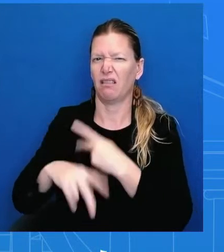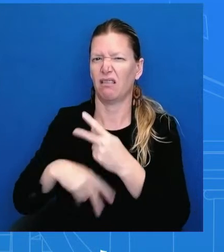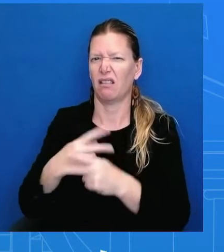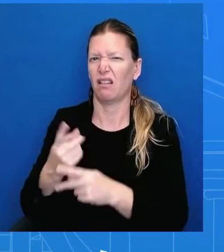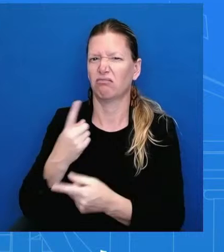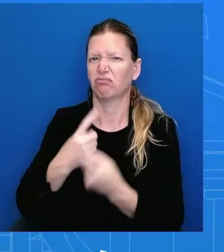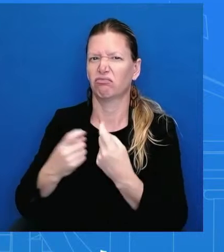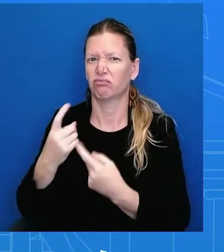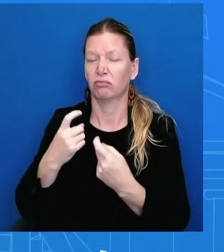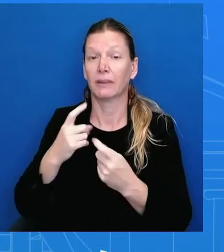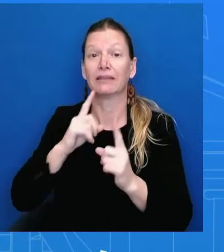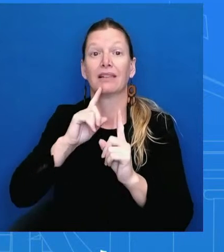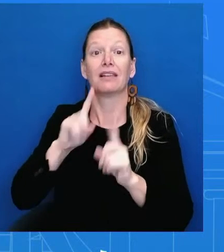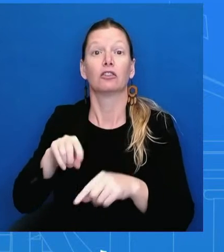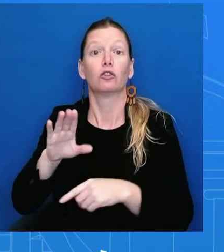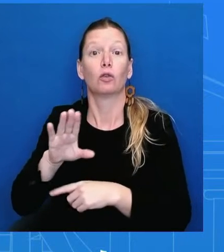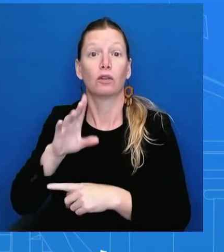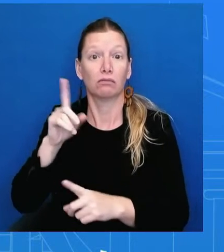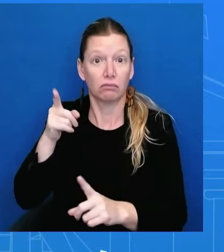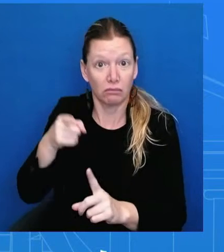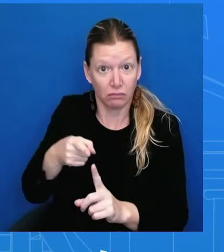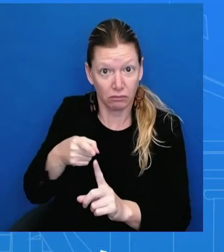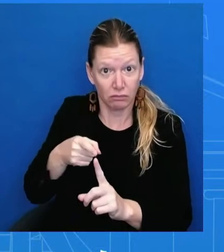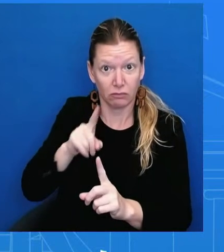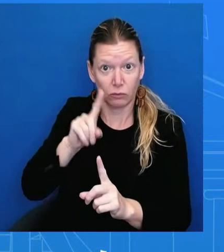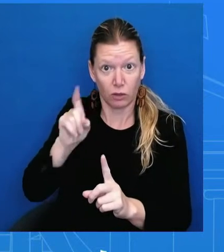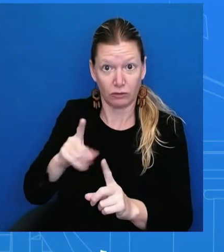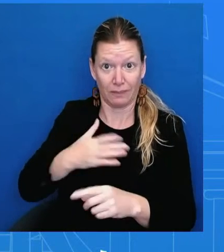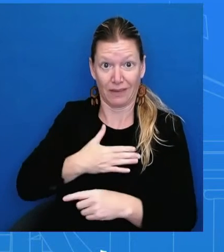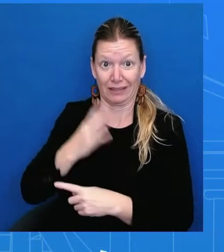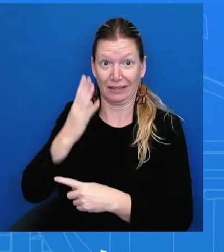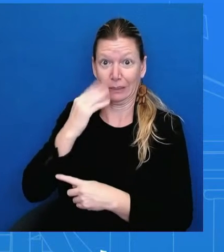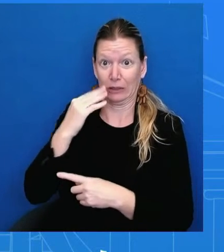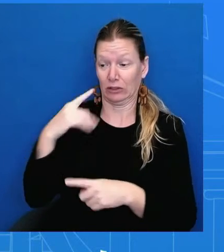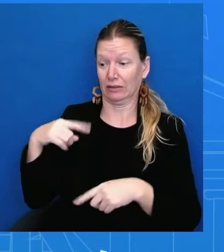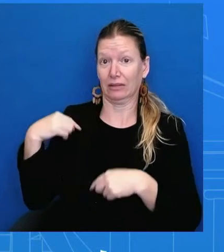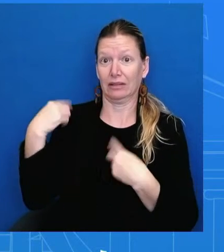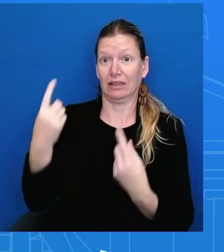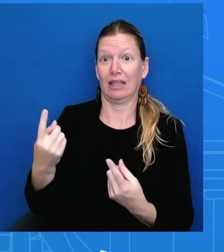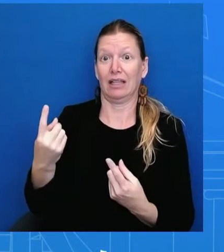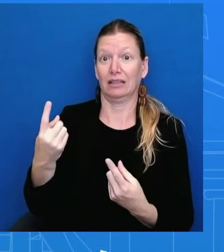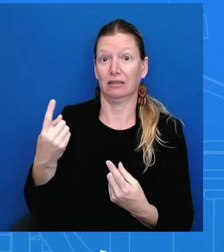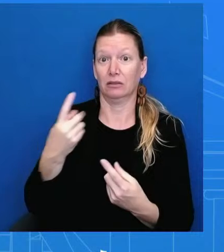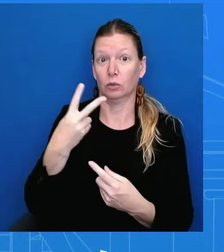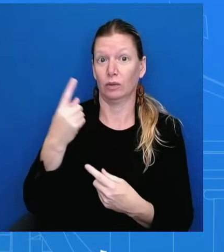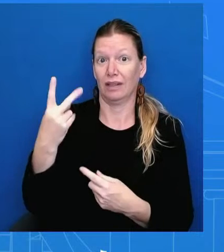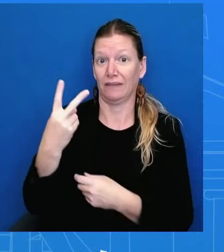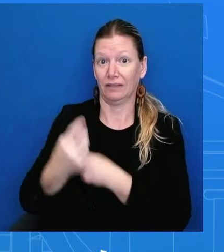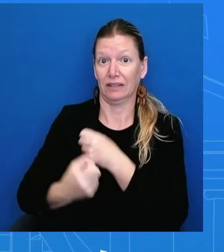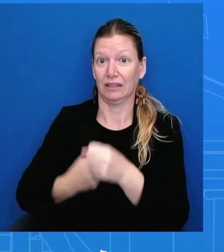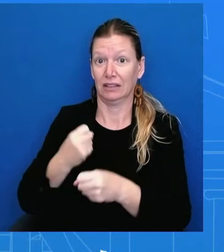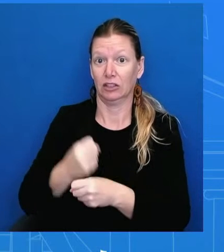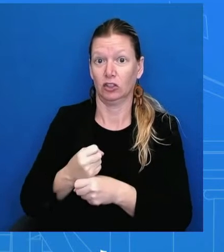in my experience the last two and a half years, I have not seen any reason whatsoever to question